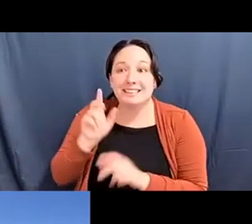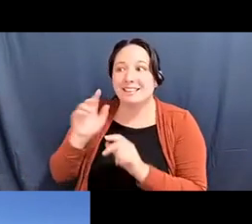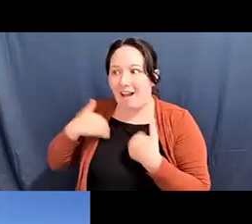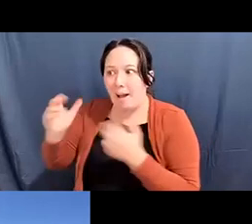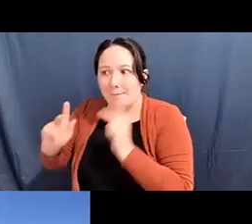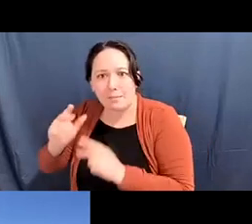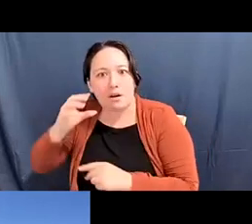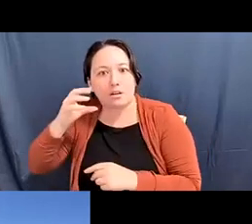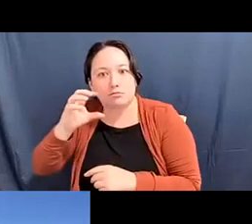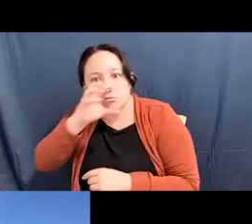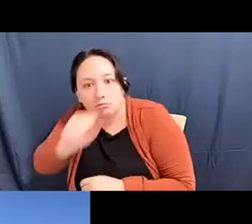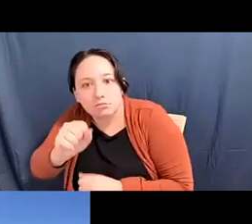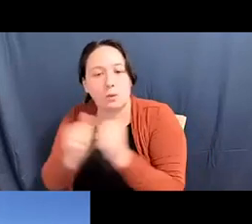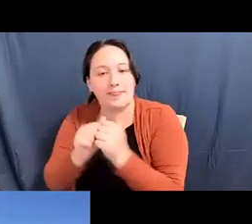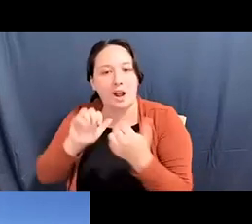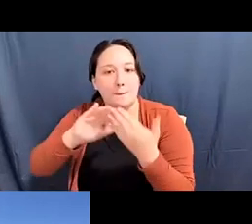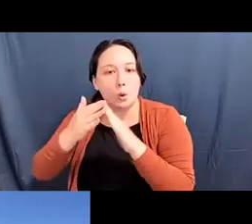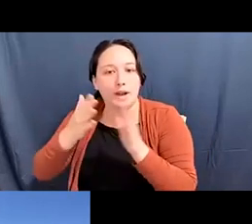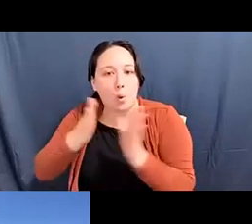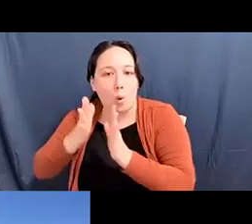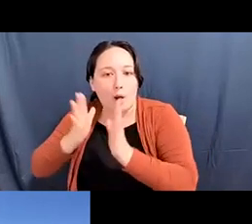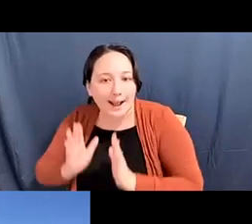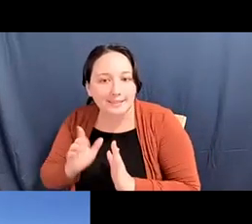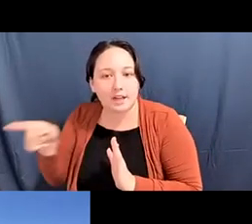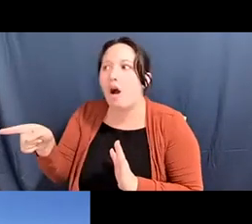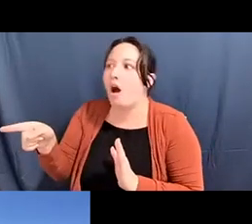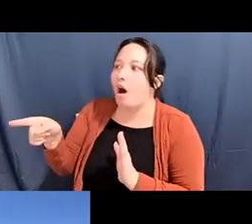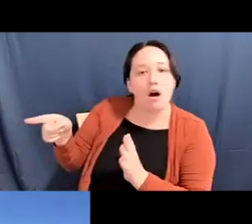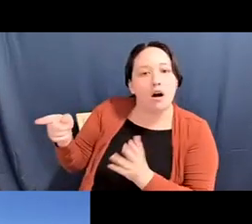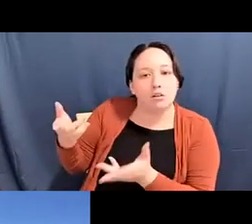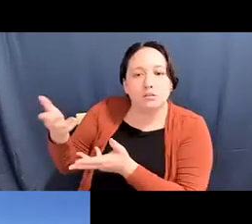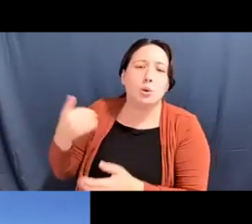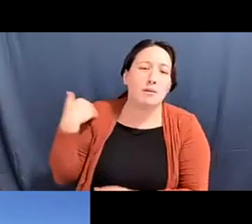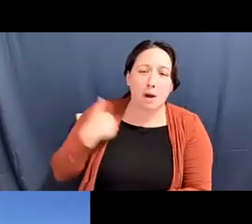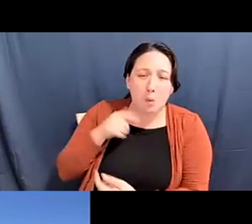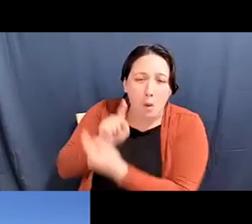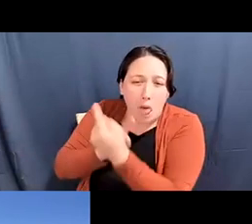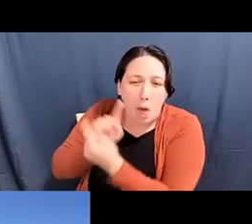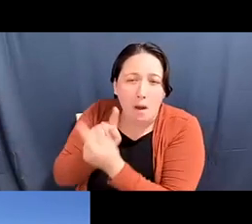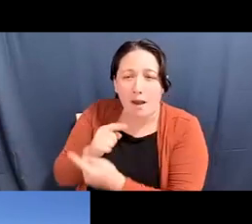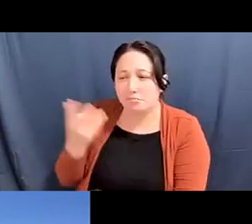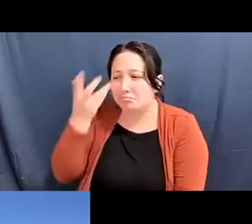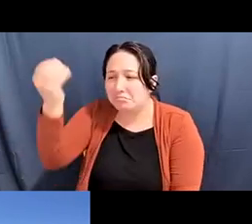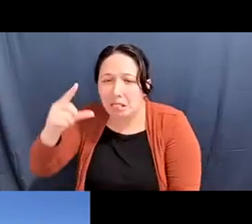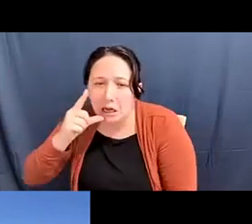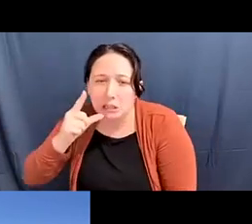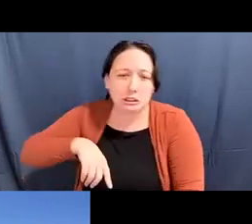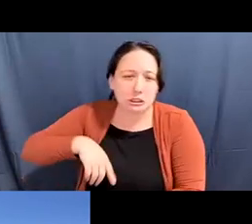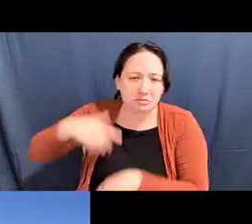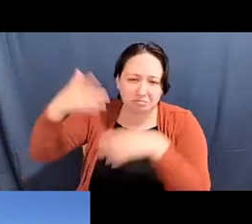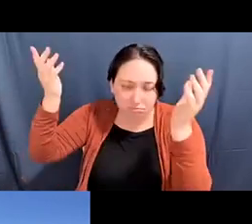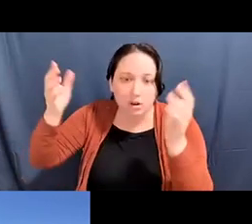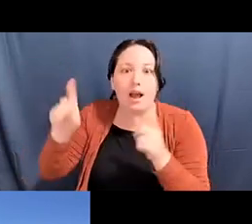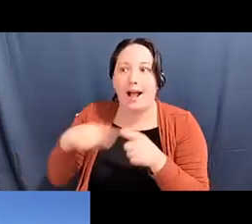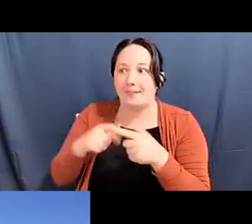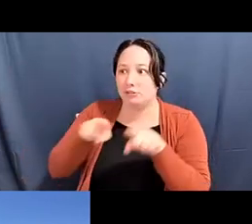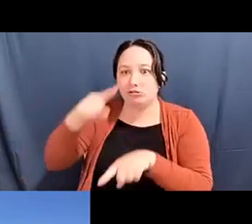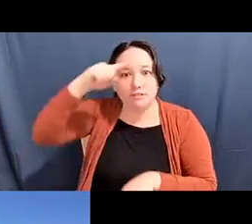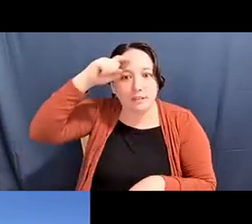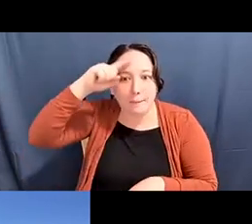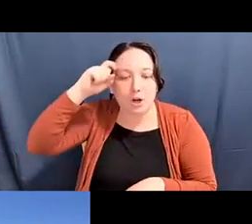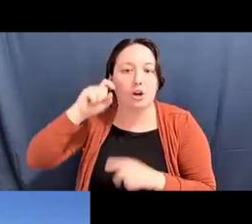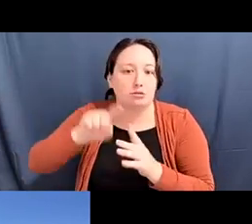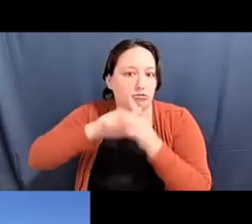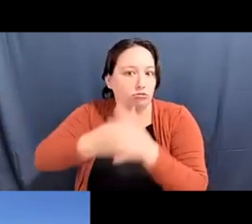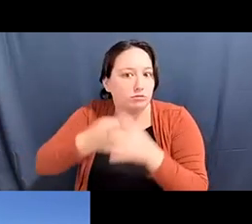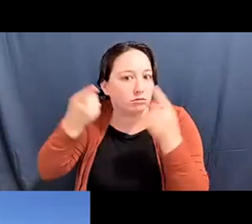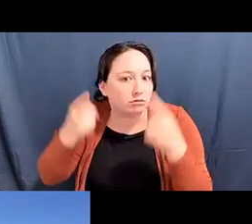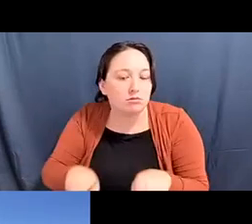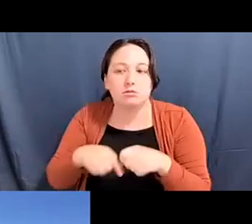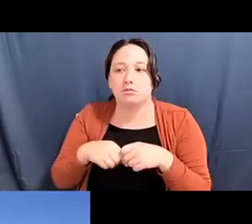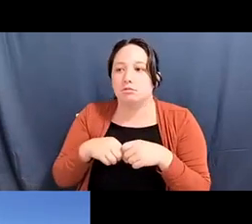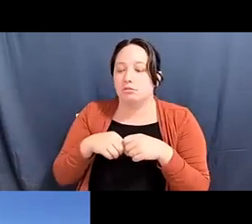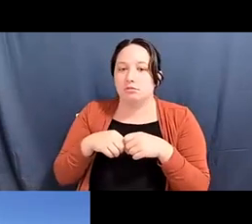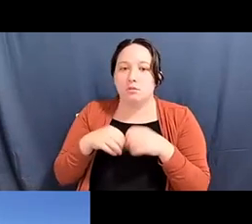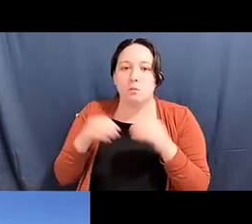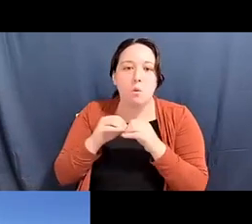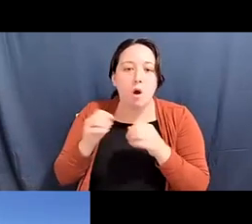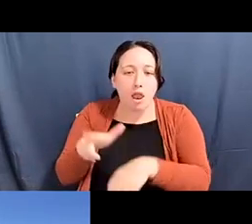Alex Tom he/him: And it started with one on ones, meals, and then in the summer started to just have a lot of just really long conversations and um...